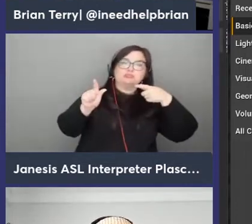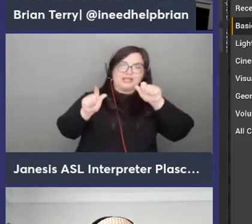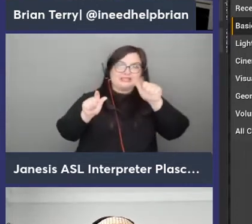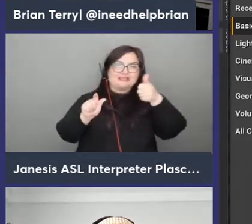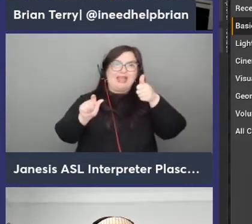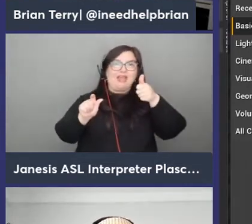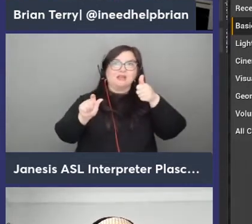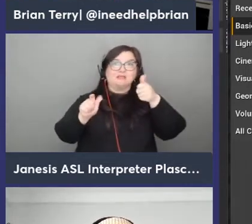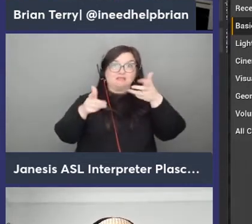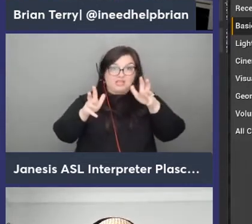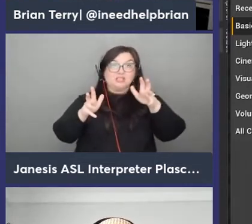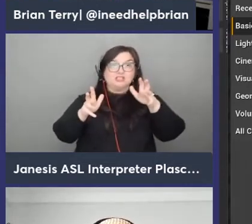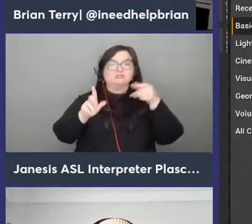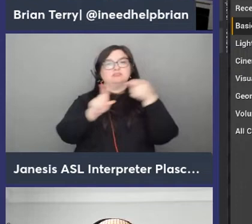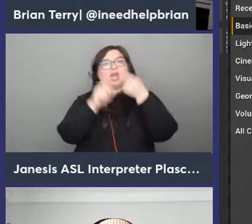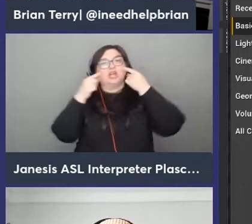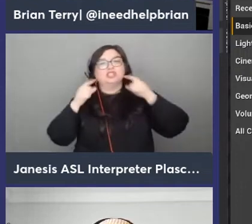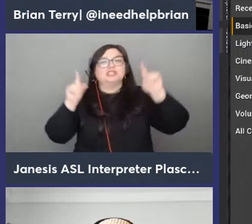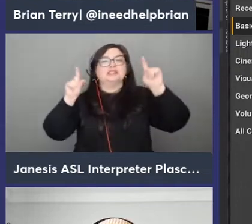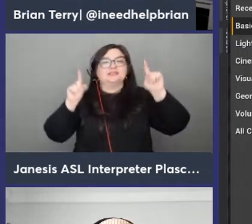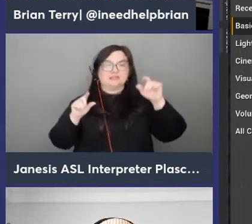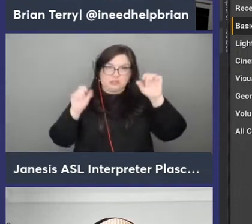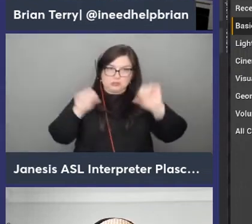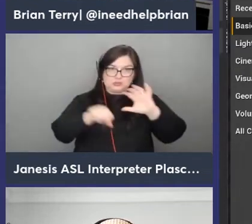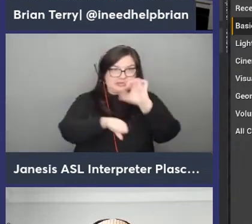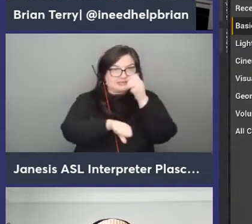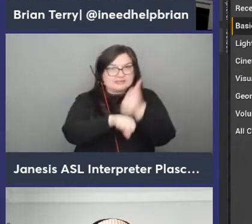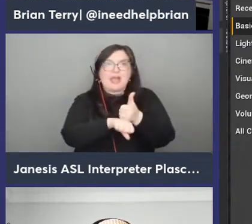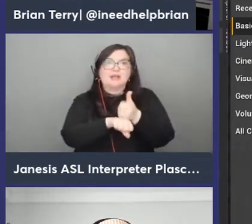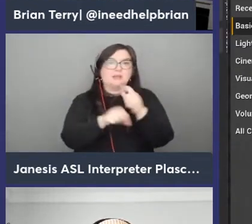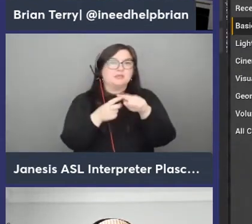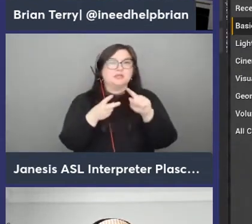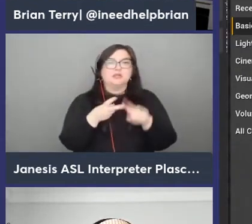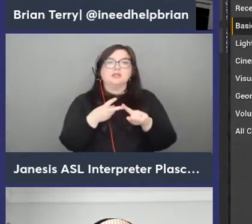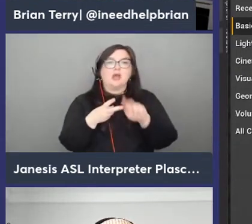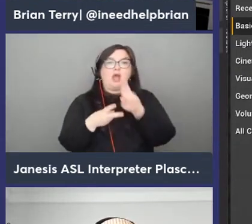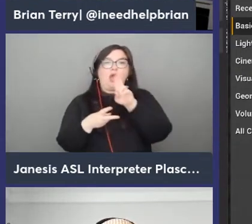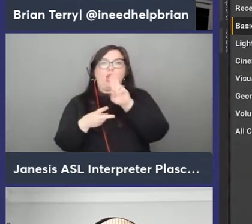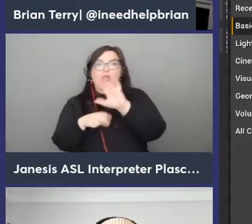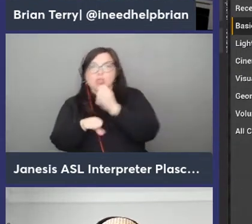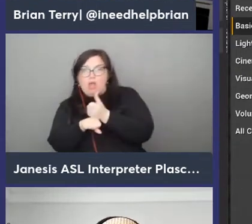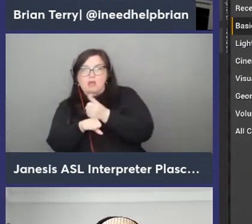You can set up what the locked icon is, what the unlocked icon is, how many steps there are.